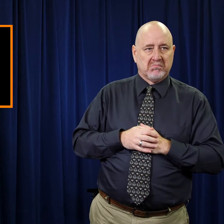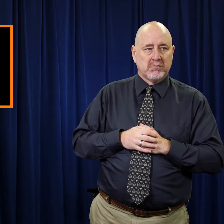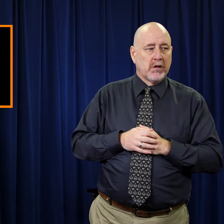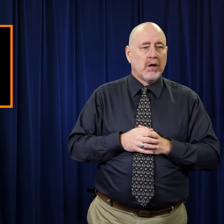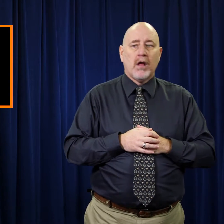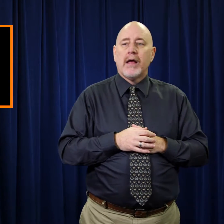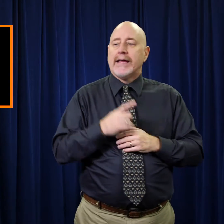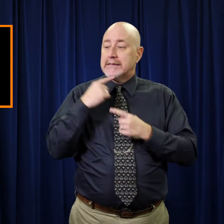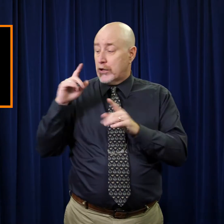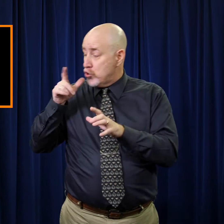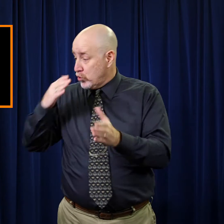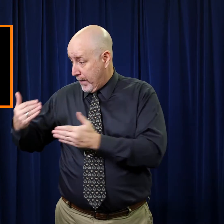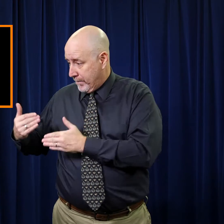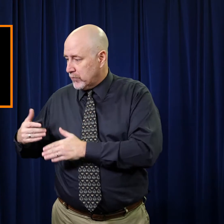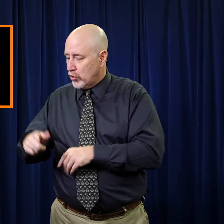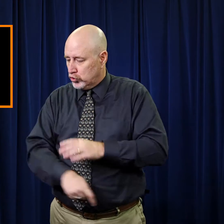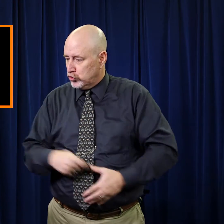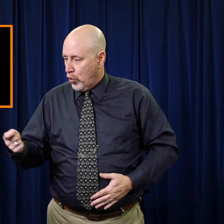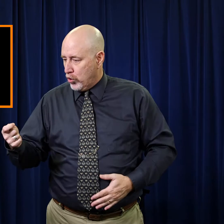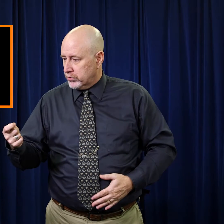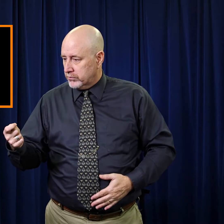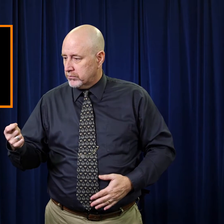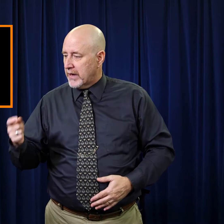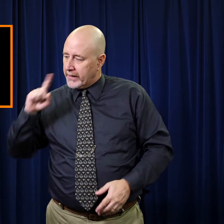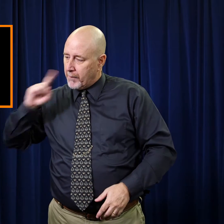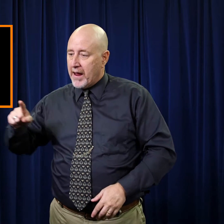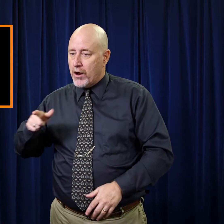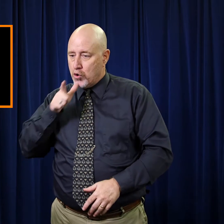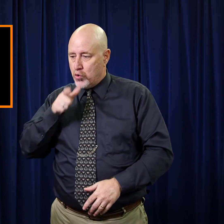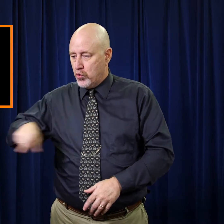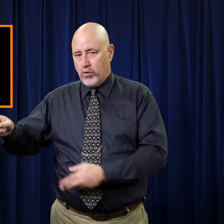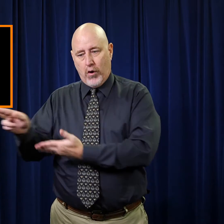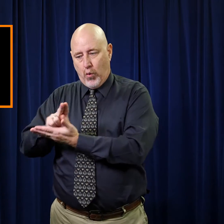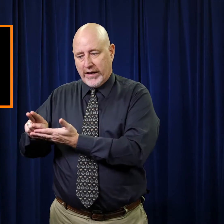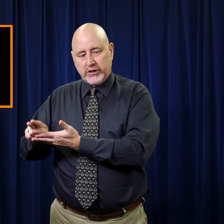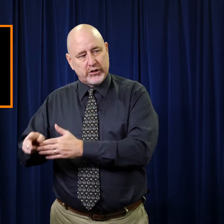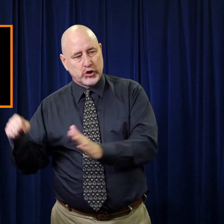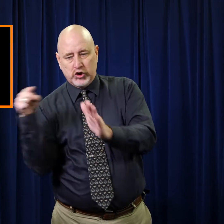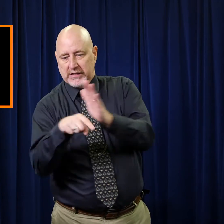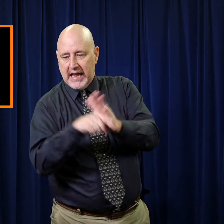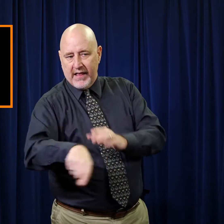God. "Strap on your swords," he said and he commanded the righteous to slay the